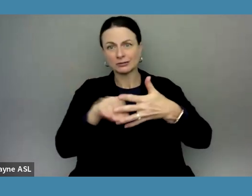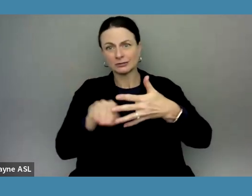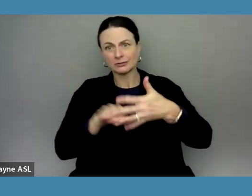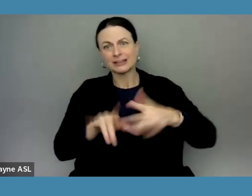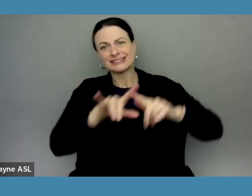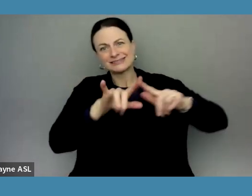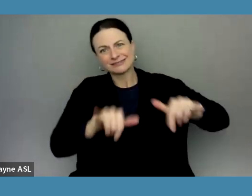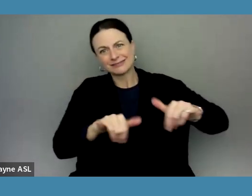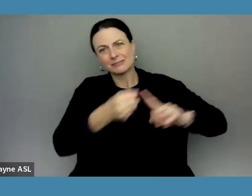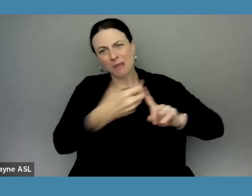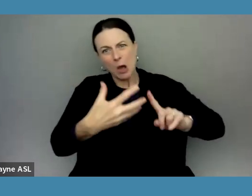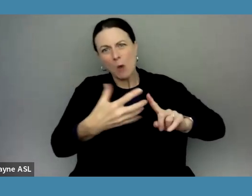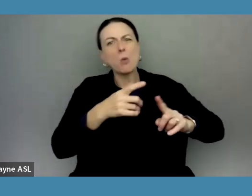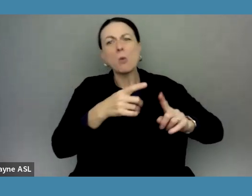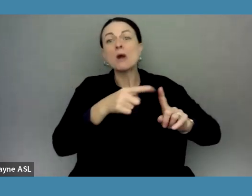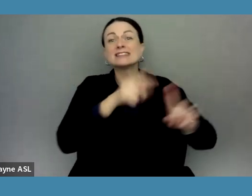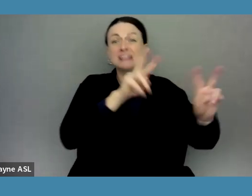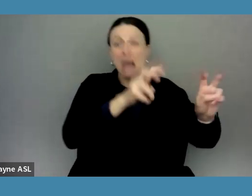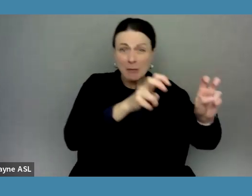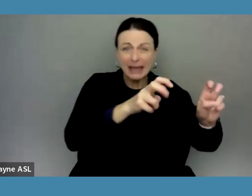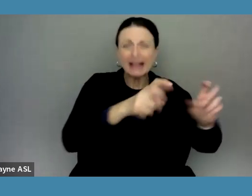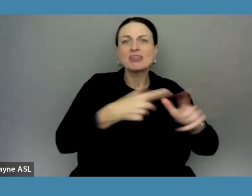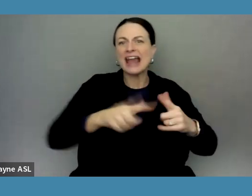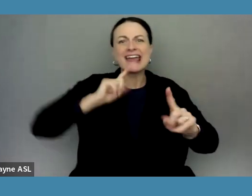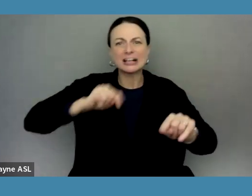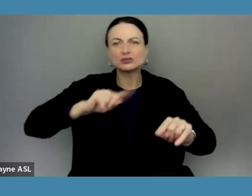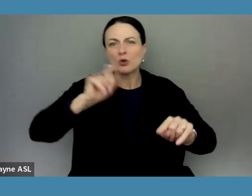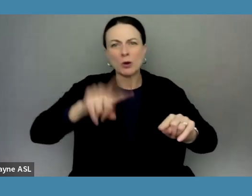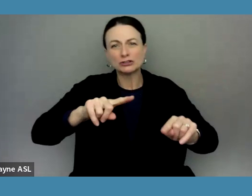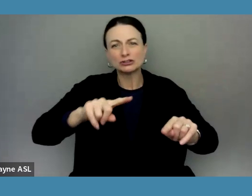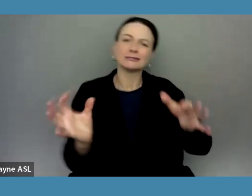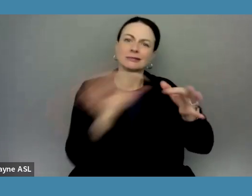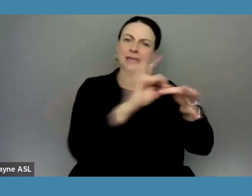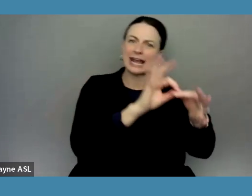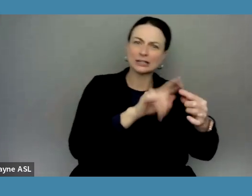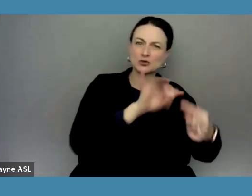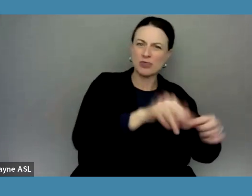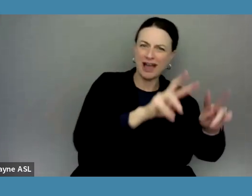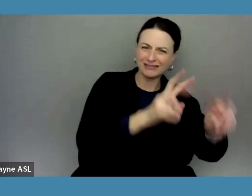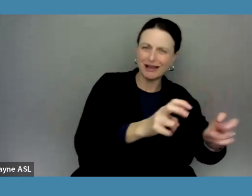I feel like that sometimes works a lot better and people get a lot more out of it if I'm able